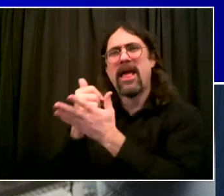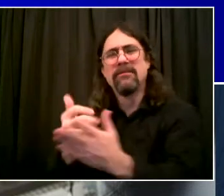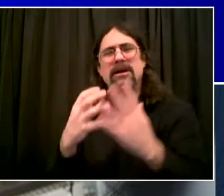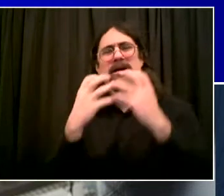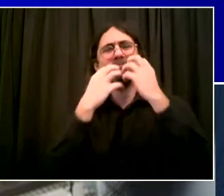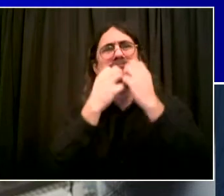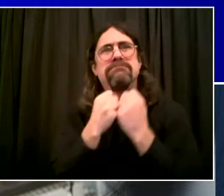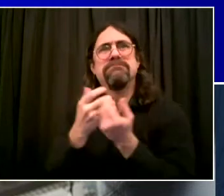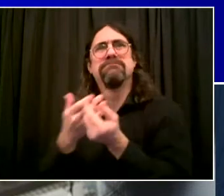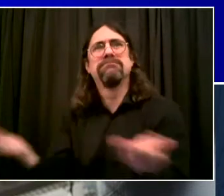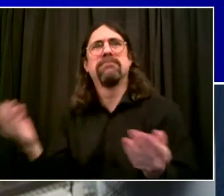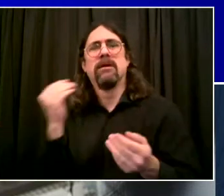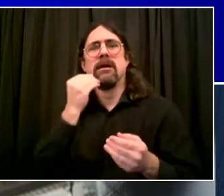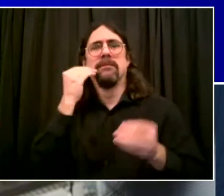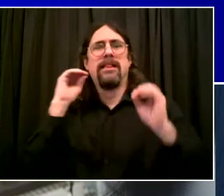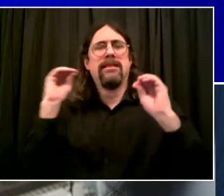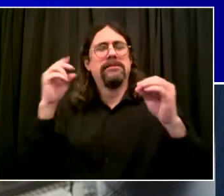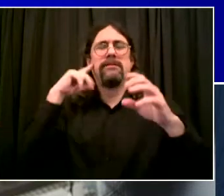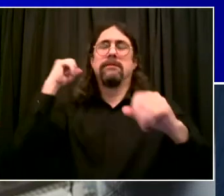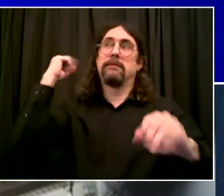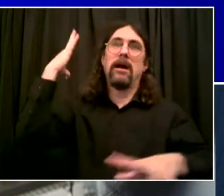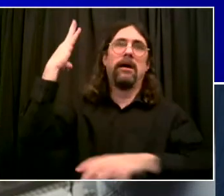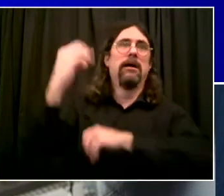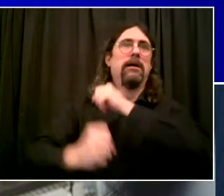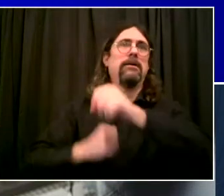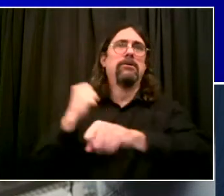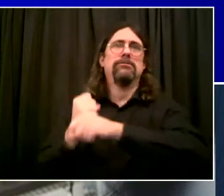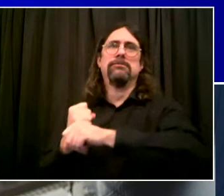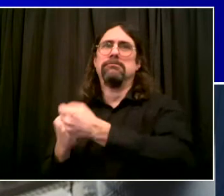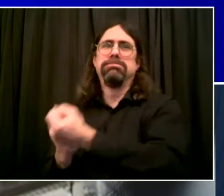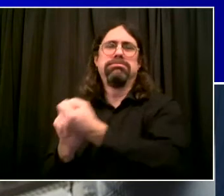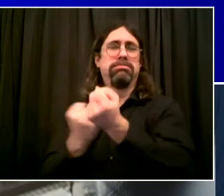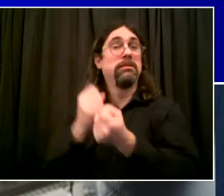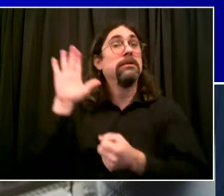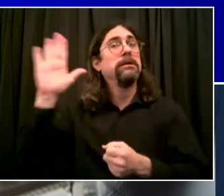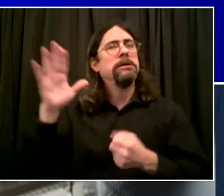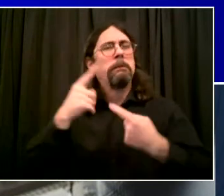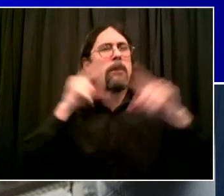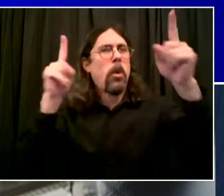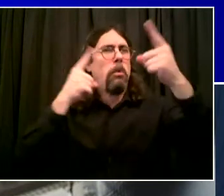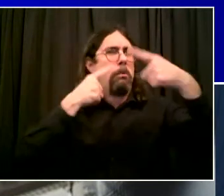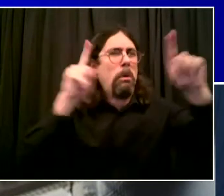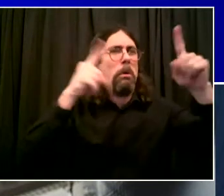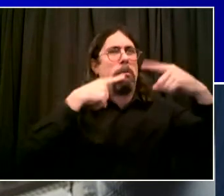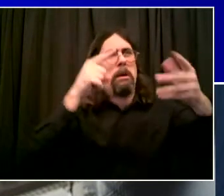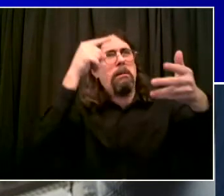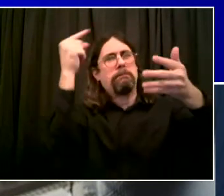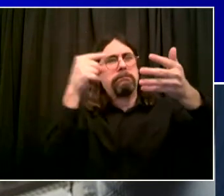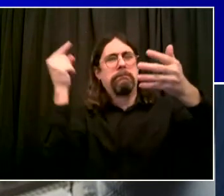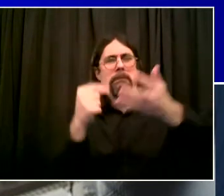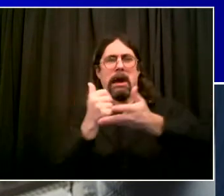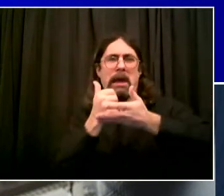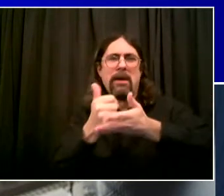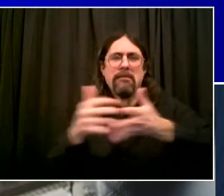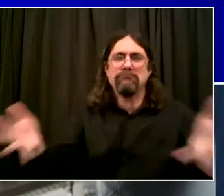HIS CAREER AAUSSMMG INHE WOULD BE HELPING THE HOMELESS BUT S IHEHERTA WAWAS OVMED AND HE MADE IT HIS LIFE'S WORK. OVER THE YEARS HAS HAD